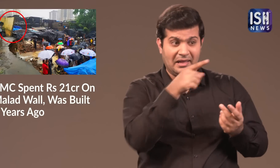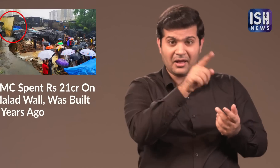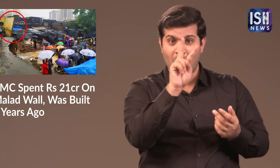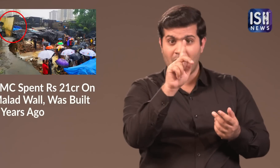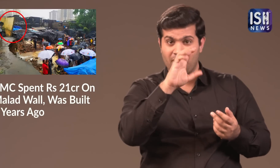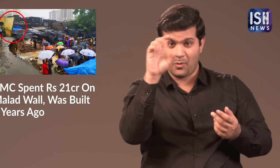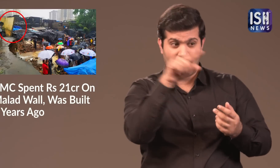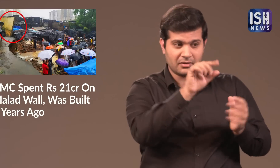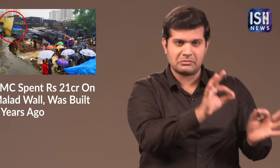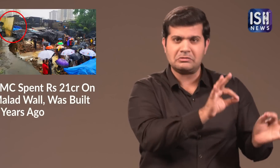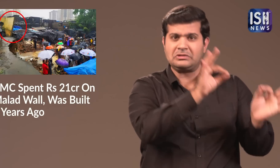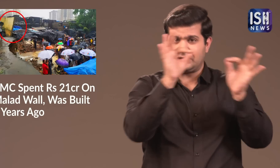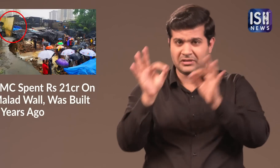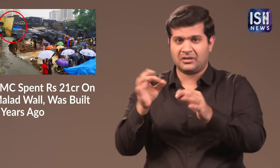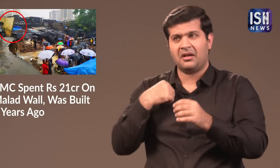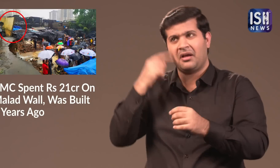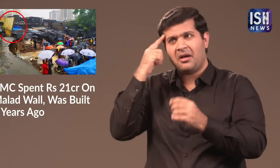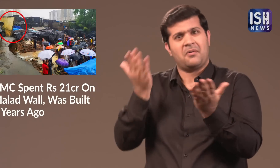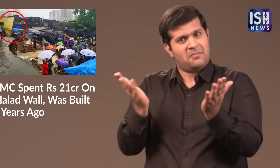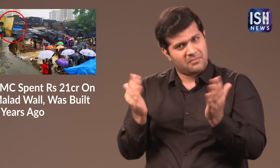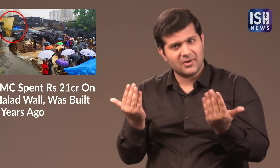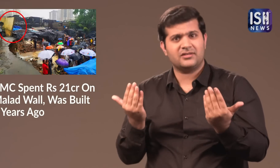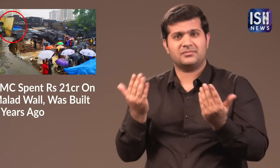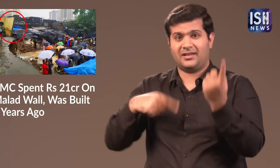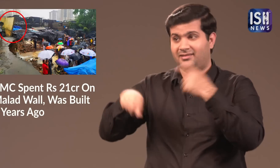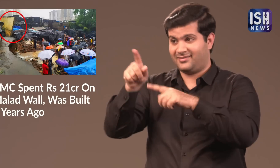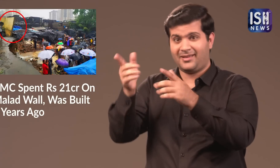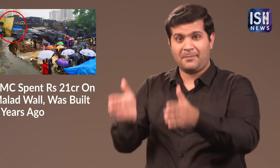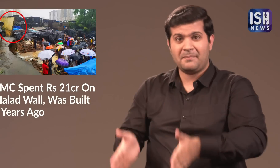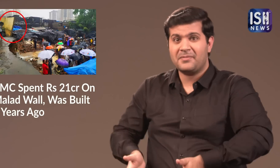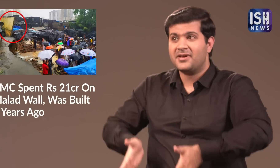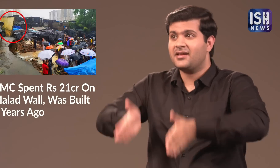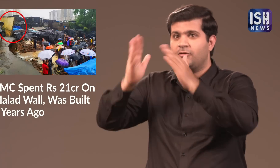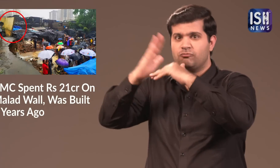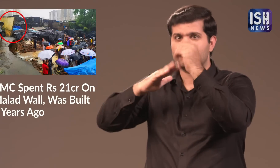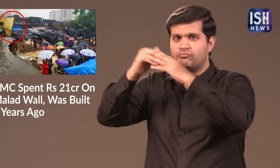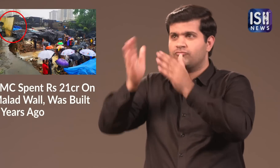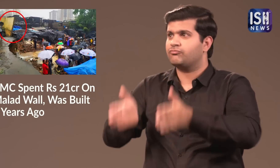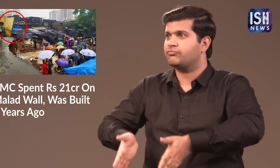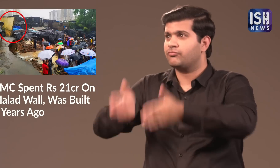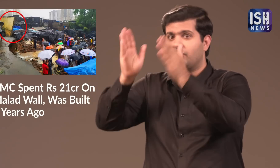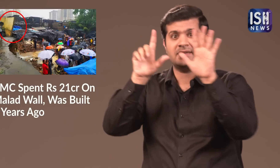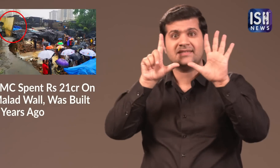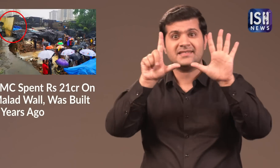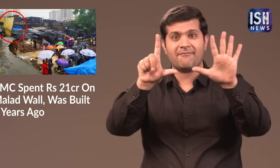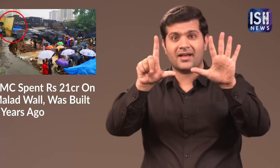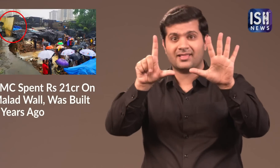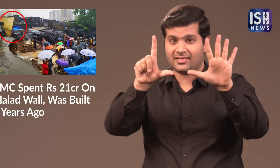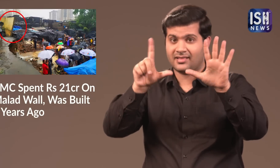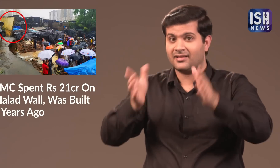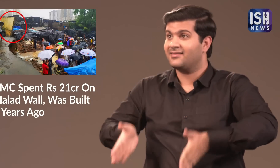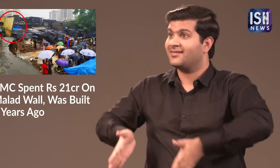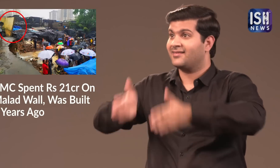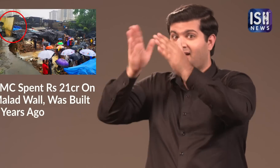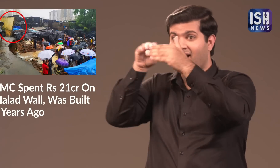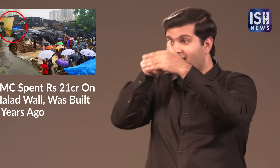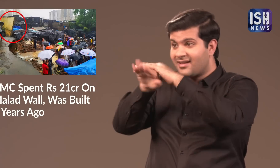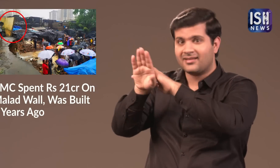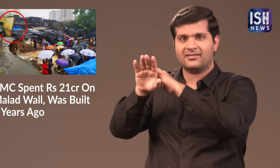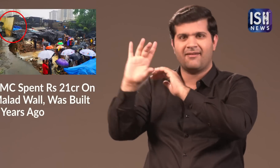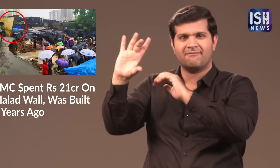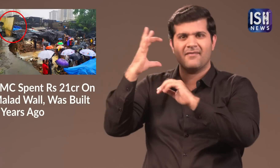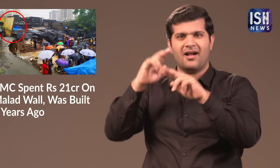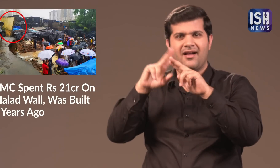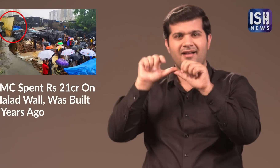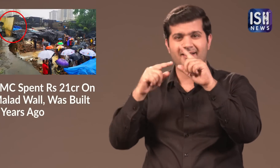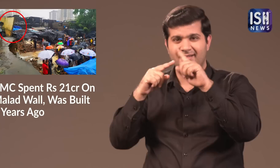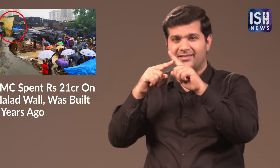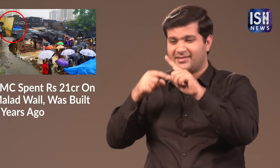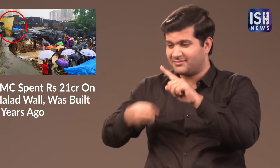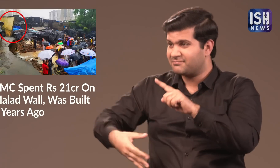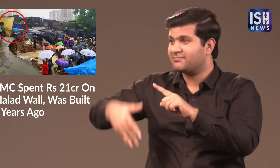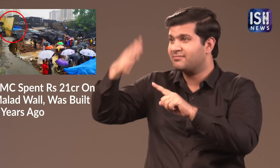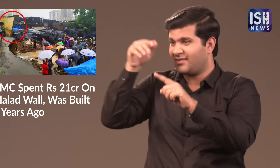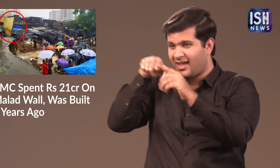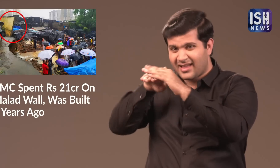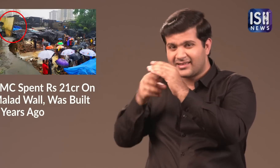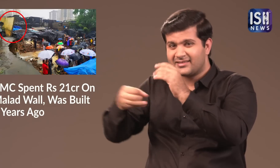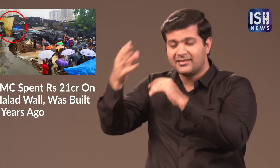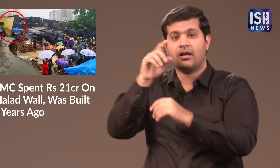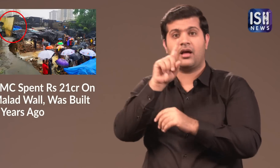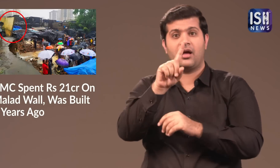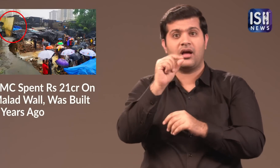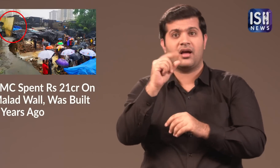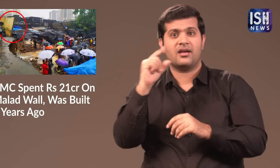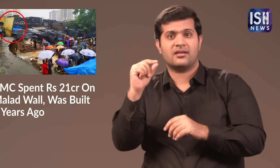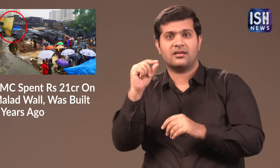The same Rs 21 crore could be used to build a 7-storey building with 100 flats.